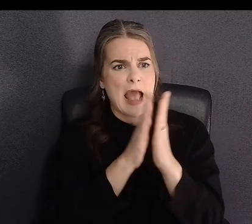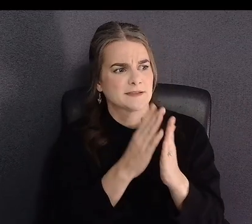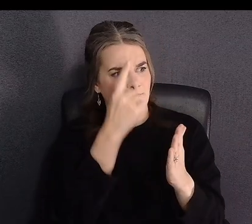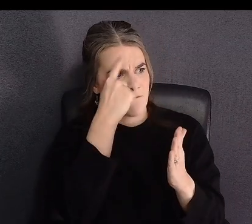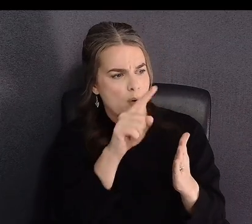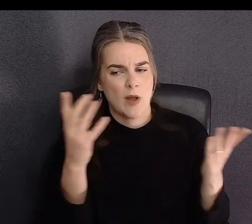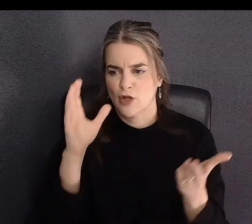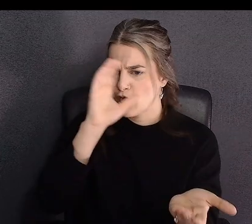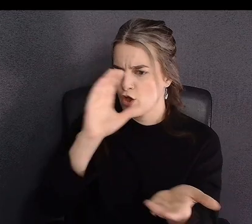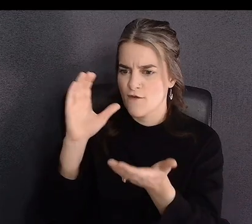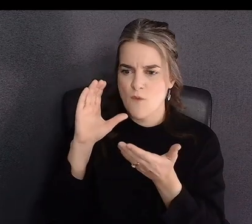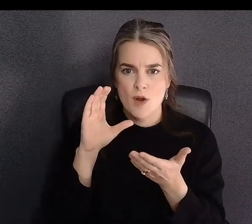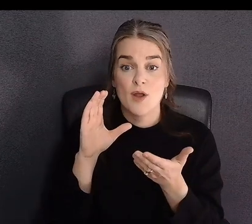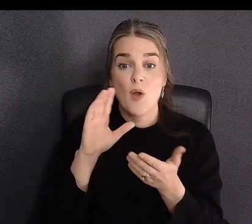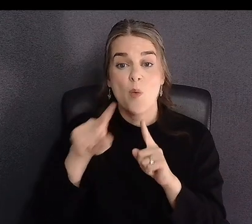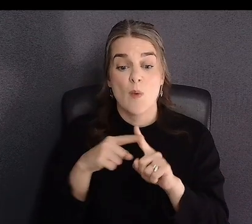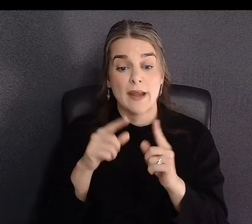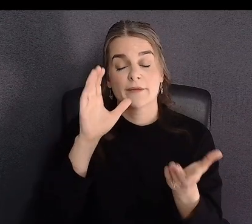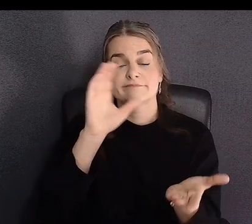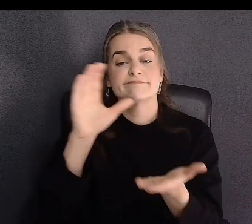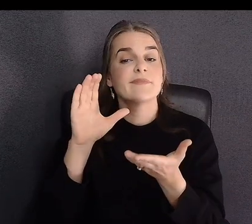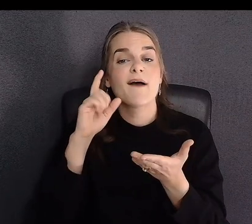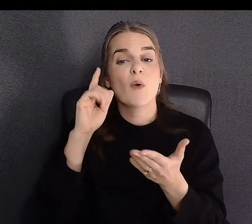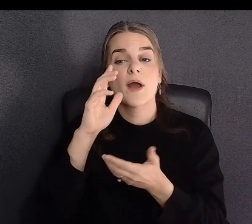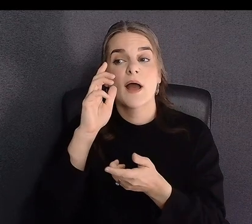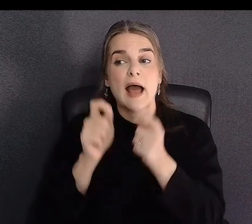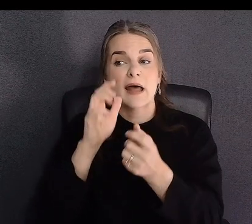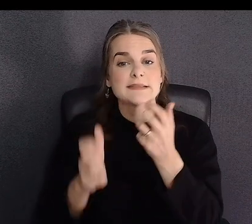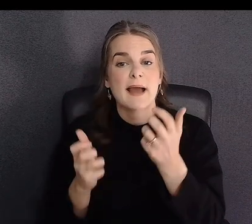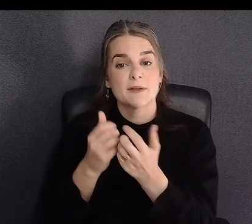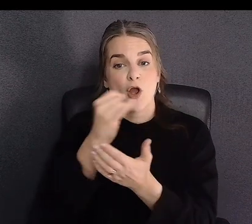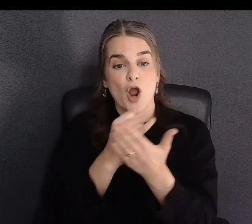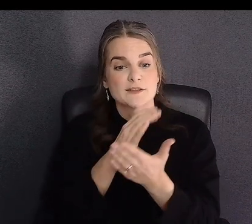and what to look for when looking for adaptive art centers.